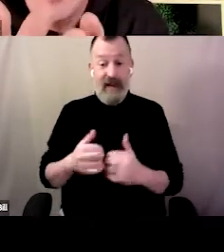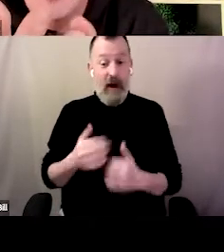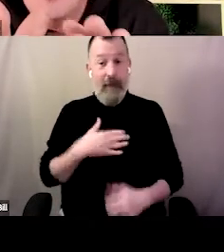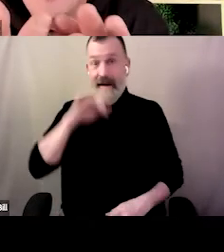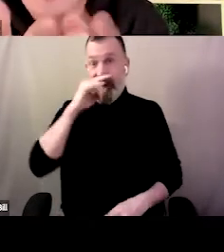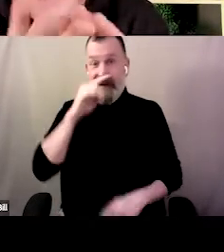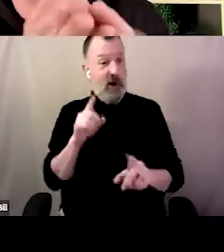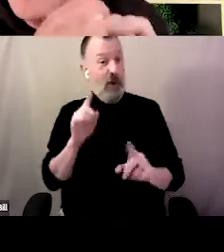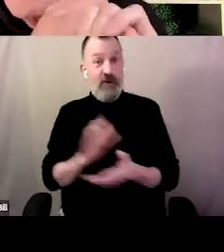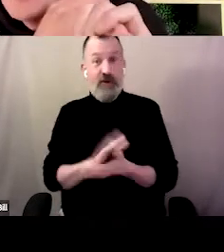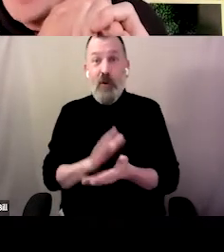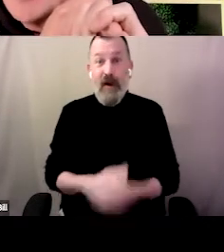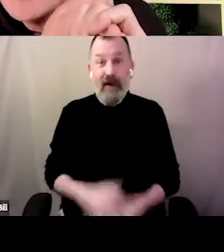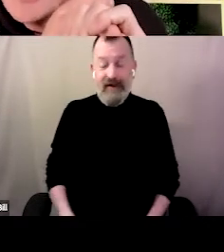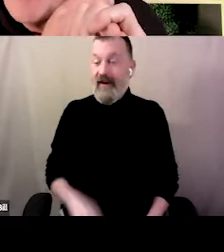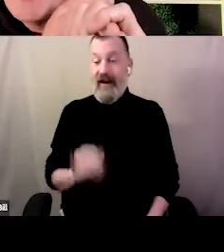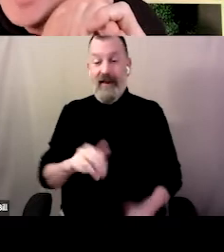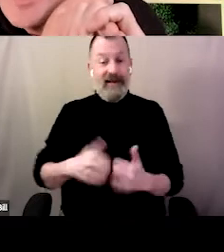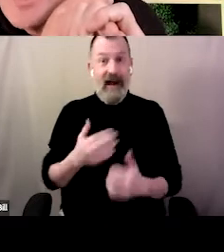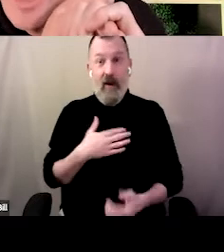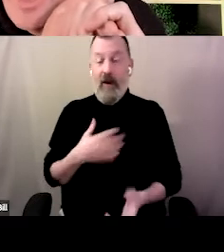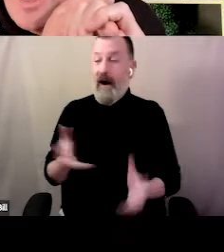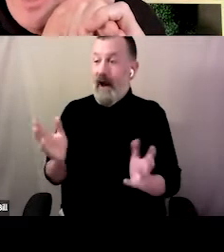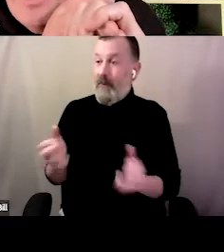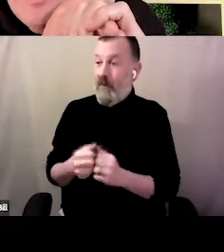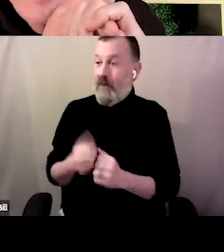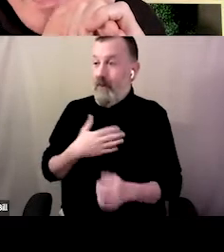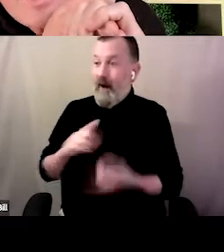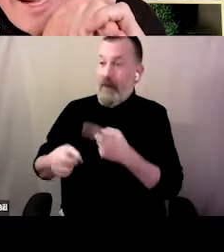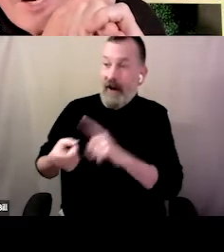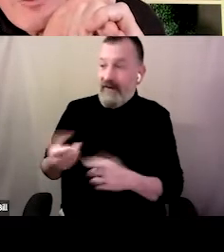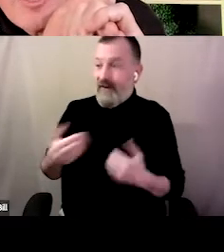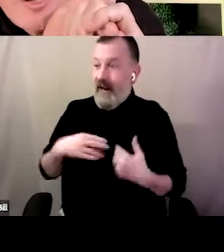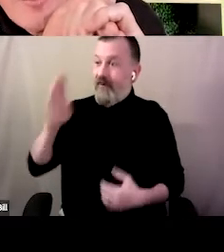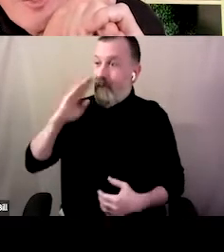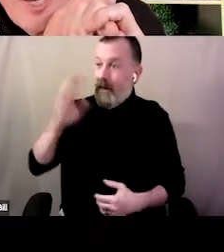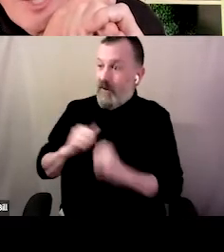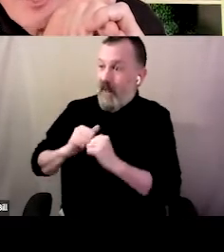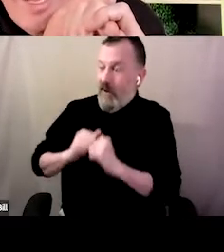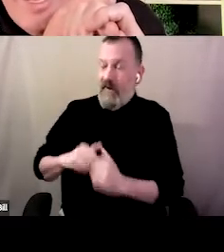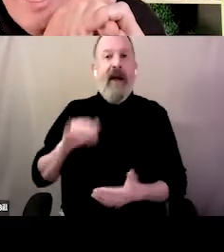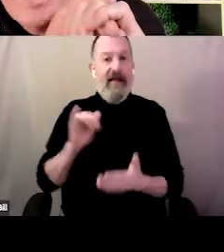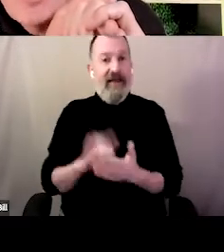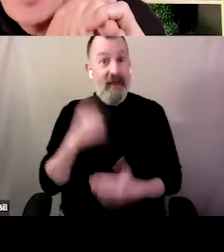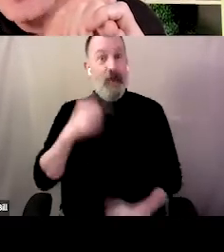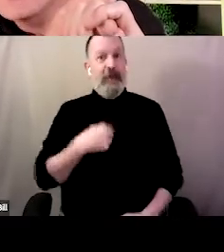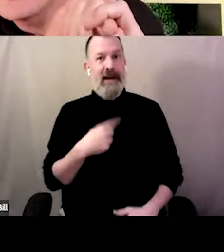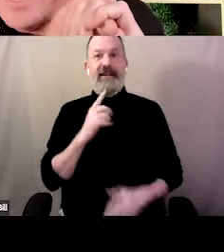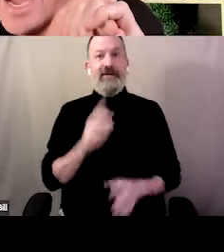CalebBarlow: It's how I meet my buddies and have a beer. Ah, that's kind of critical infrastructure. And guess what, it's pretty easy to hack.